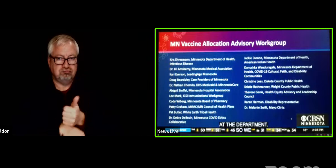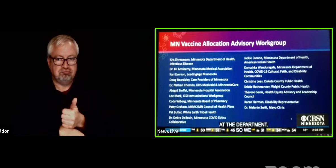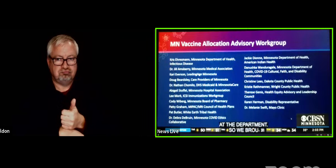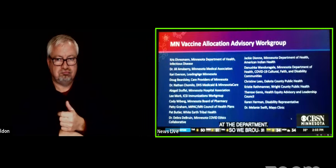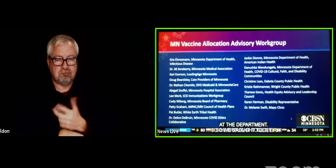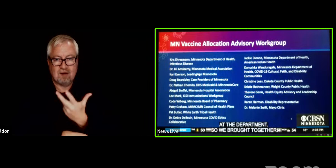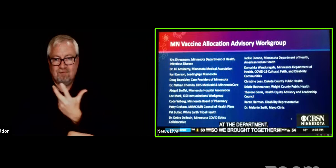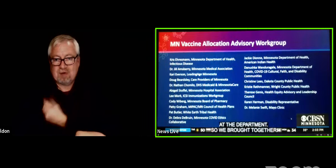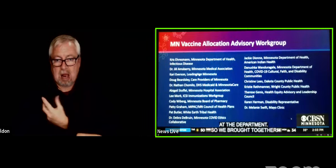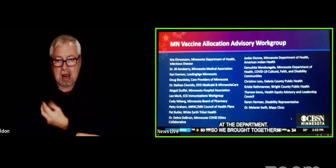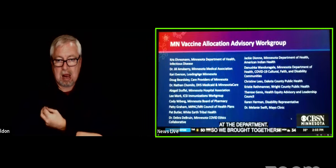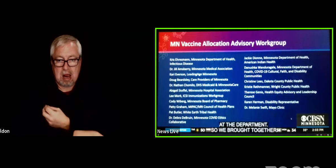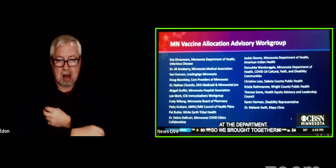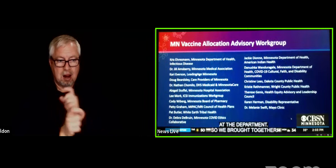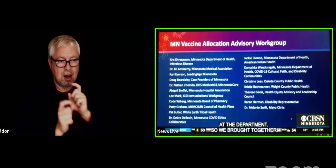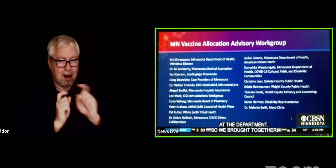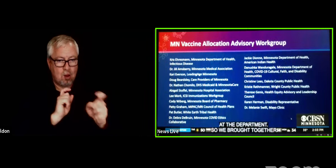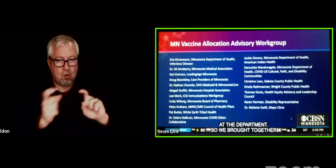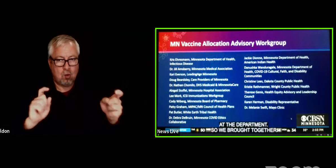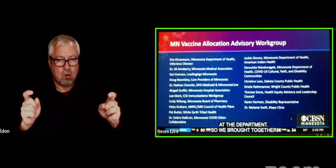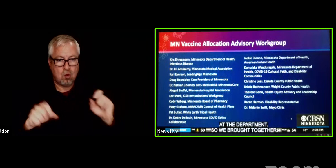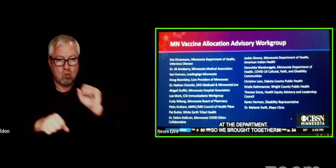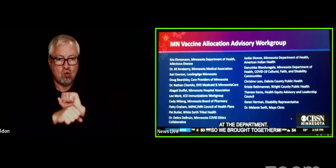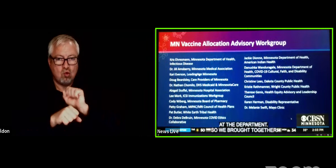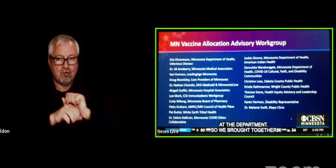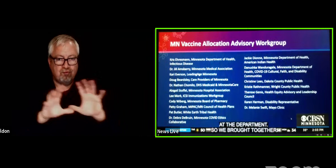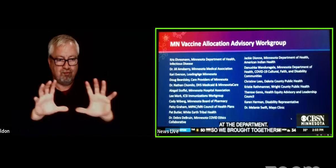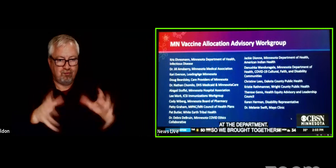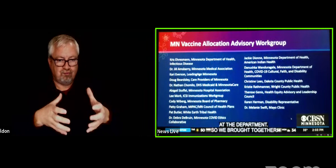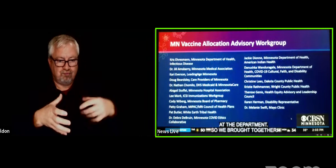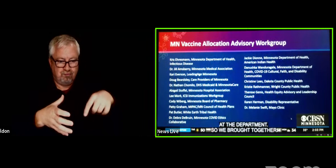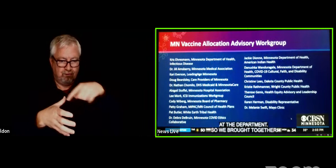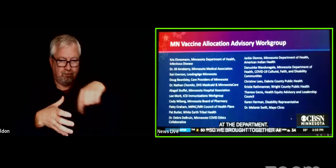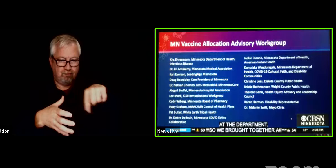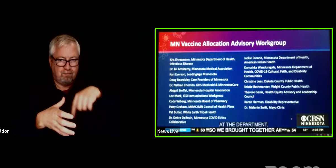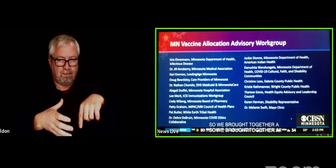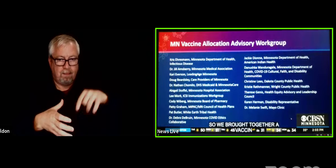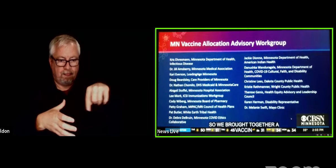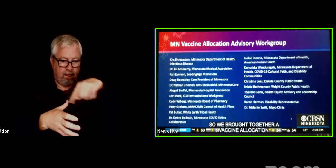OF EXPERTS FROM A VARIETY OF BACKGROUNDS AND ORGANIZATIONS WHO HELPED ADVISE US ON THE